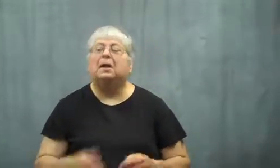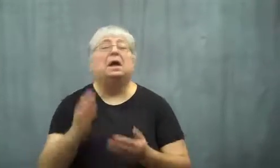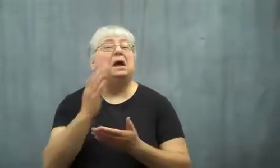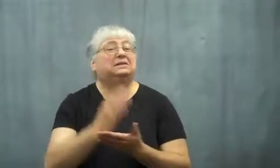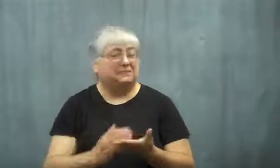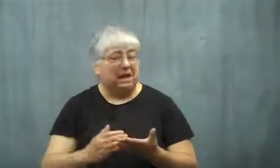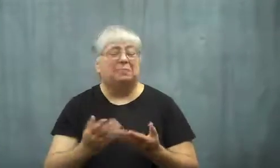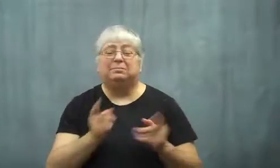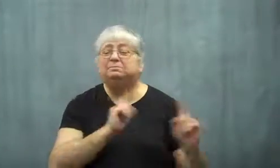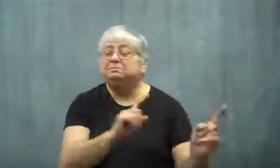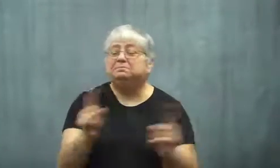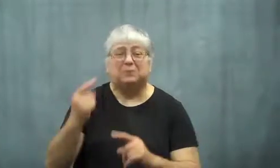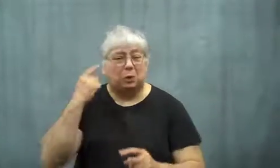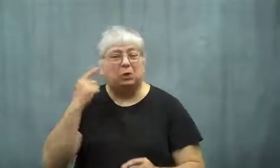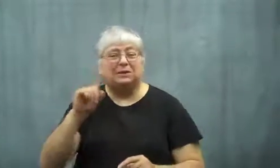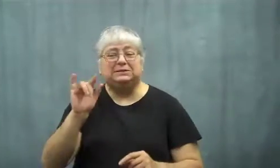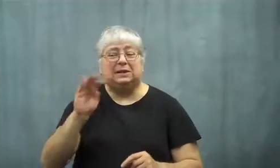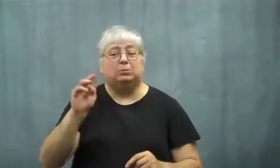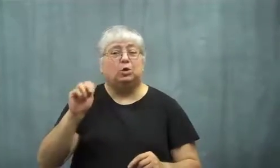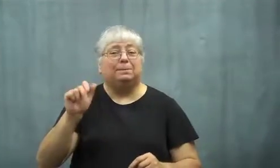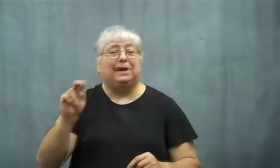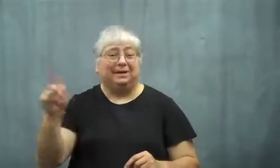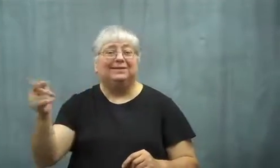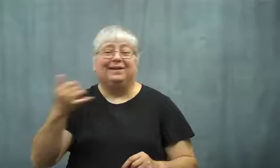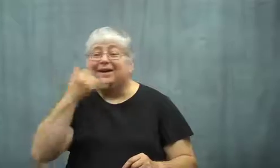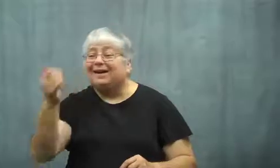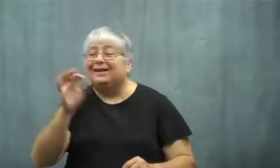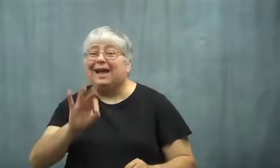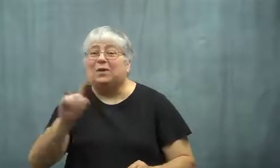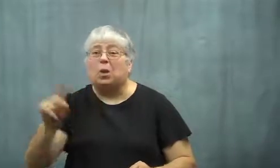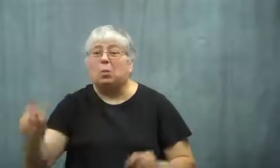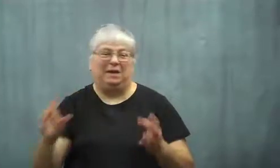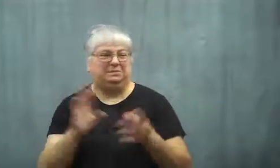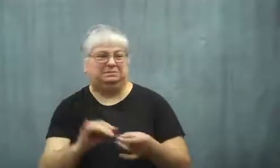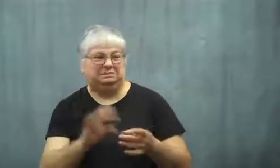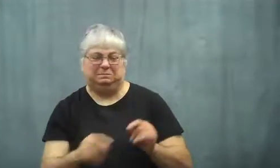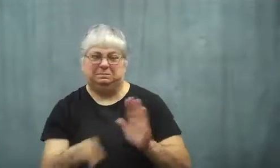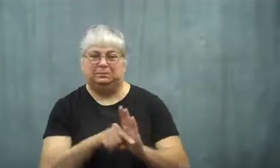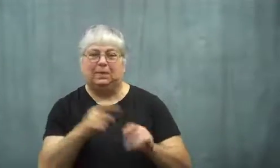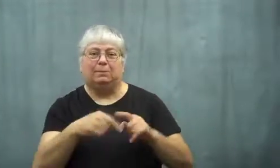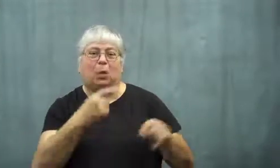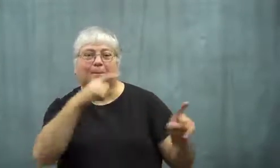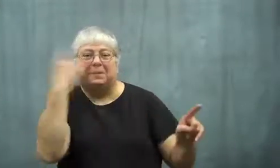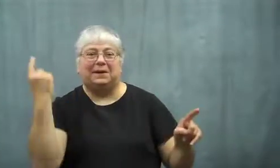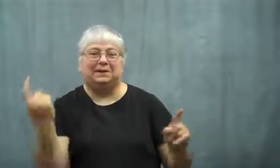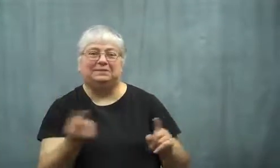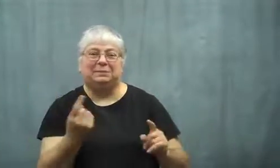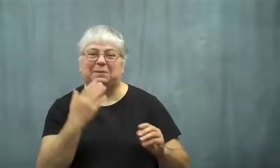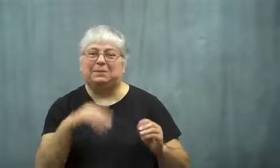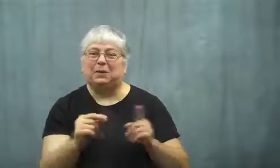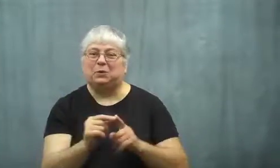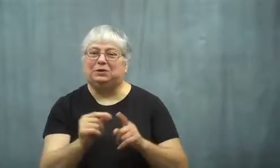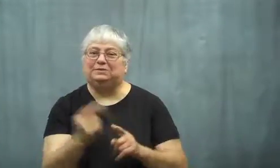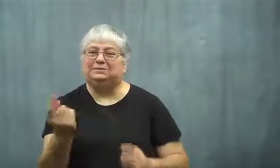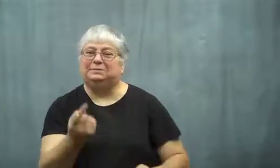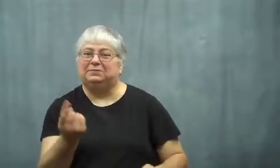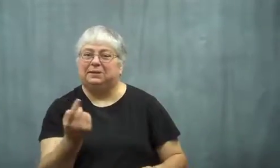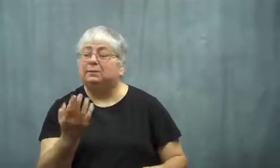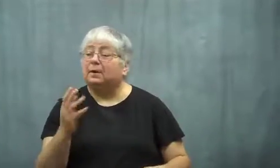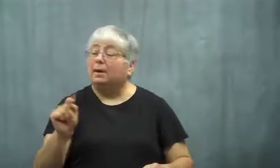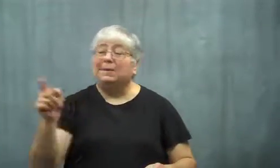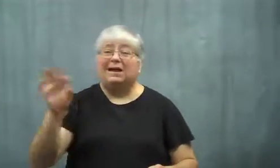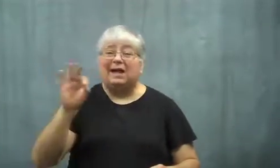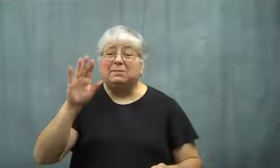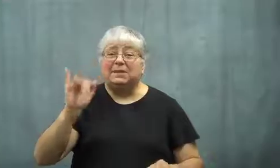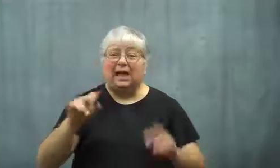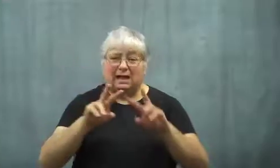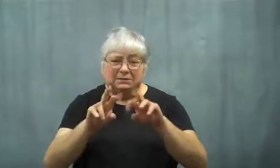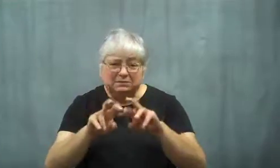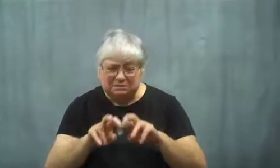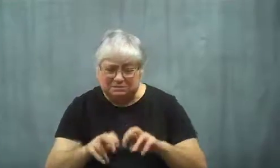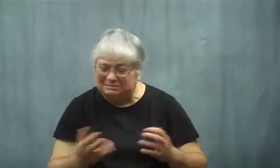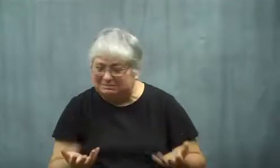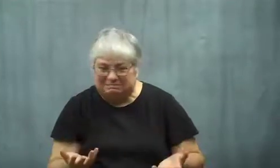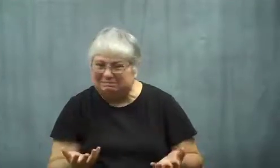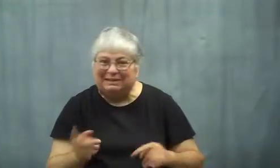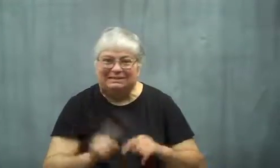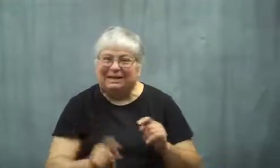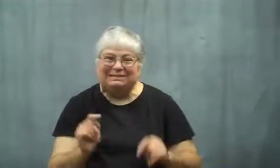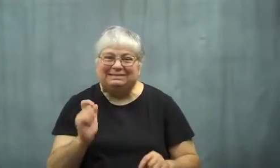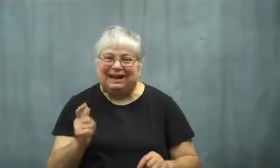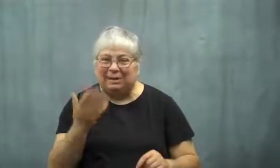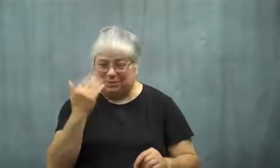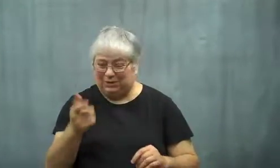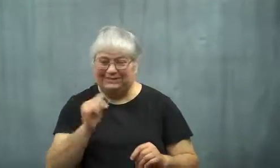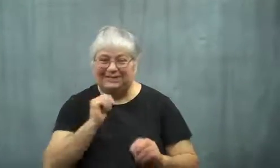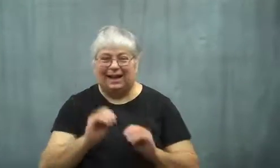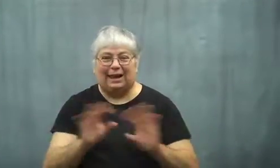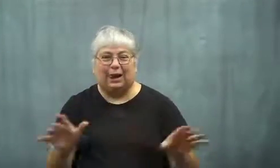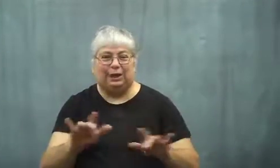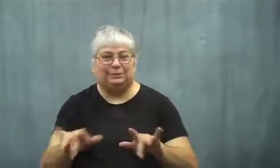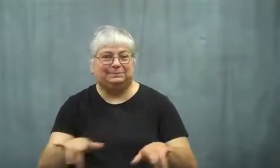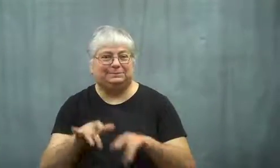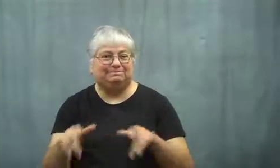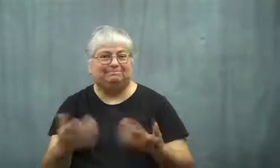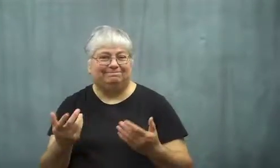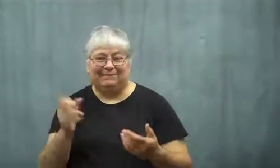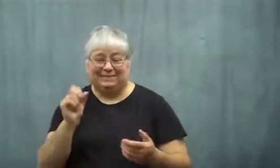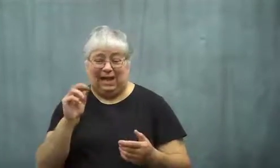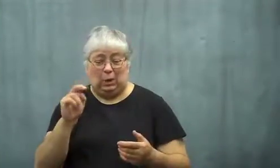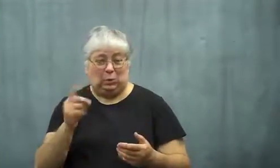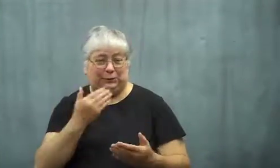Some thought they heard Zimmerman use a racial slur in his call to 911.